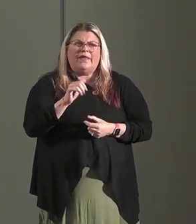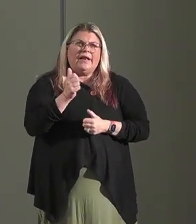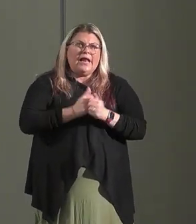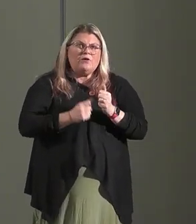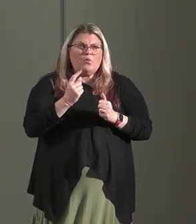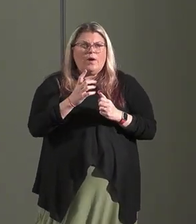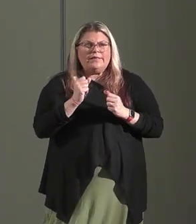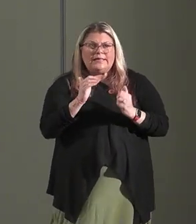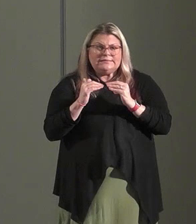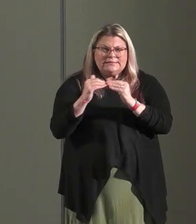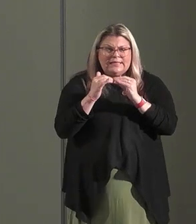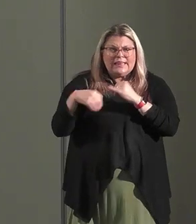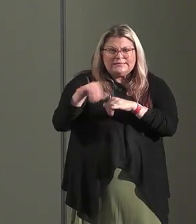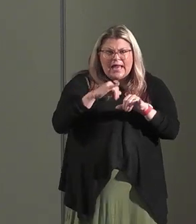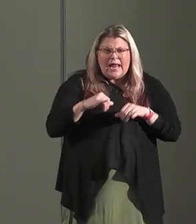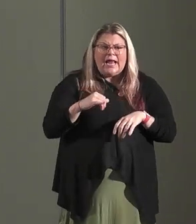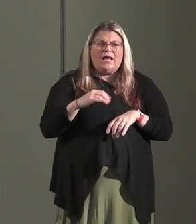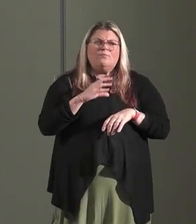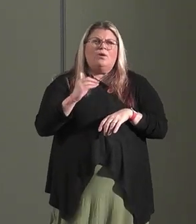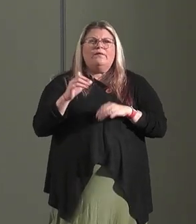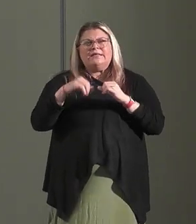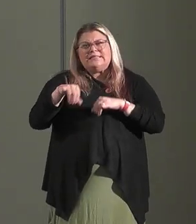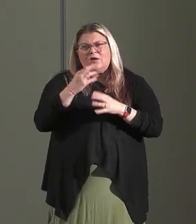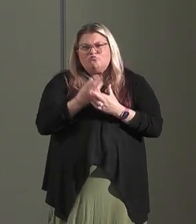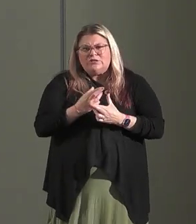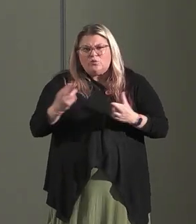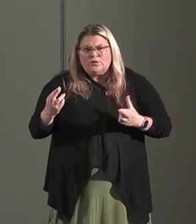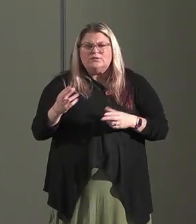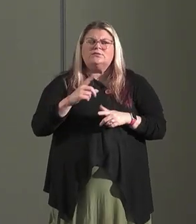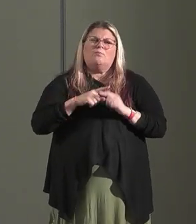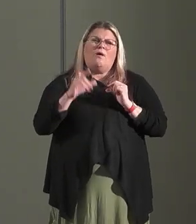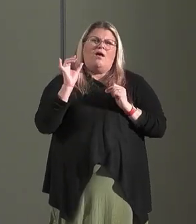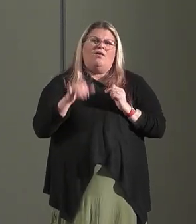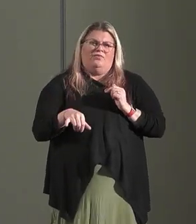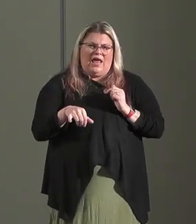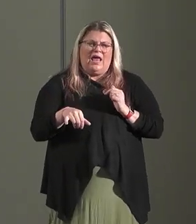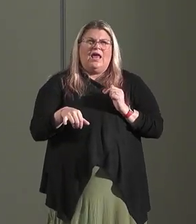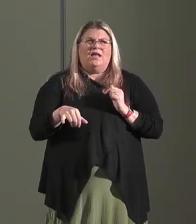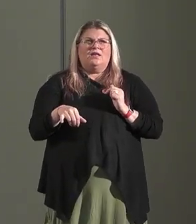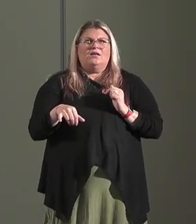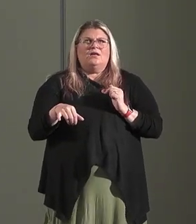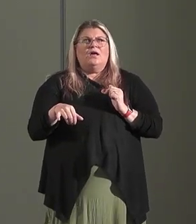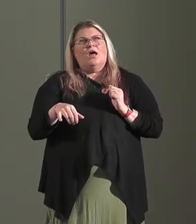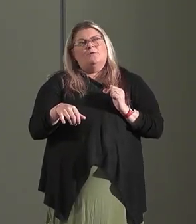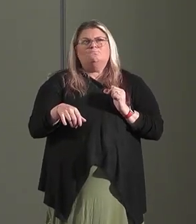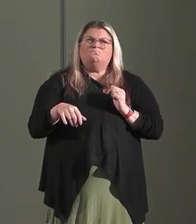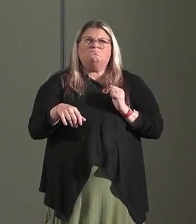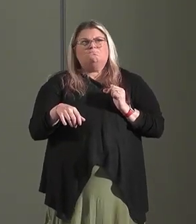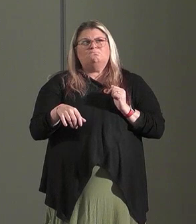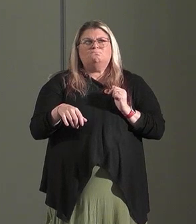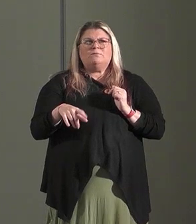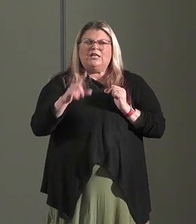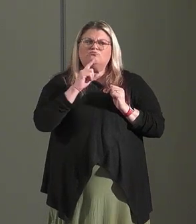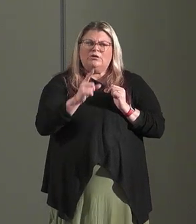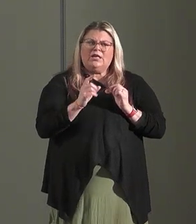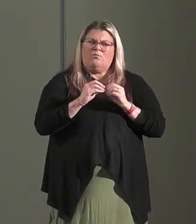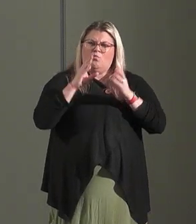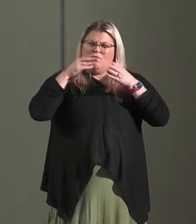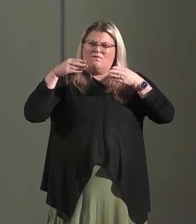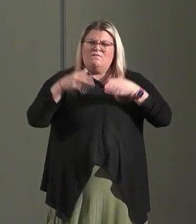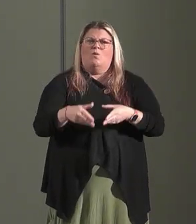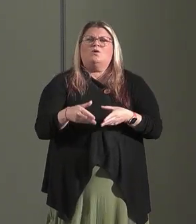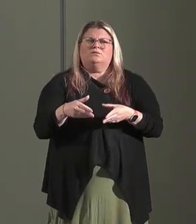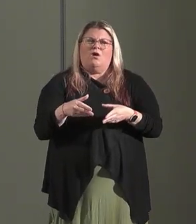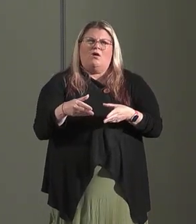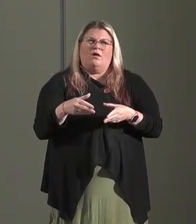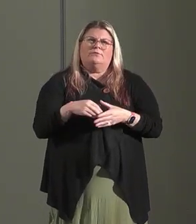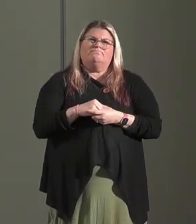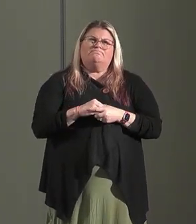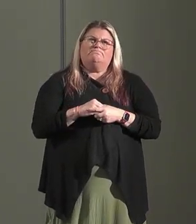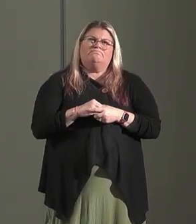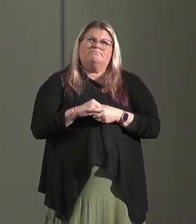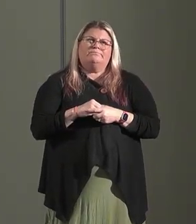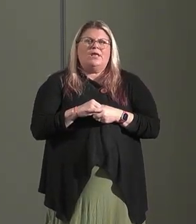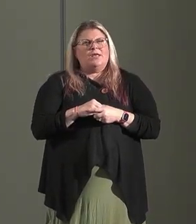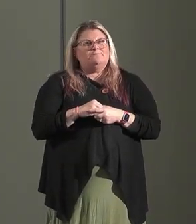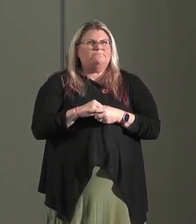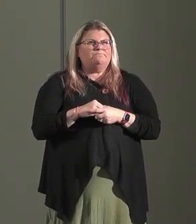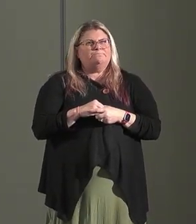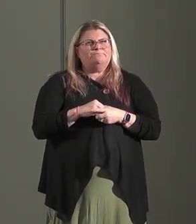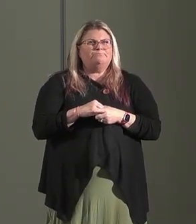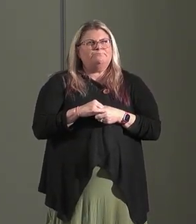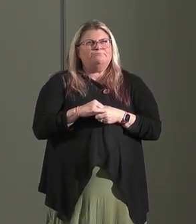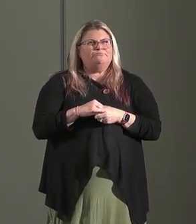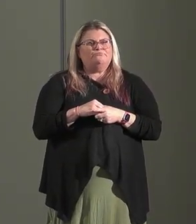the same or same resources but that it is really more focused on, you know, social